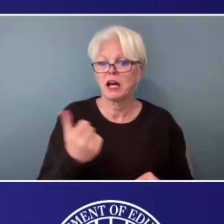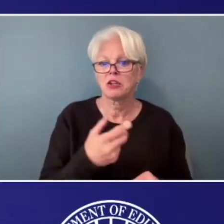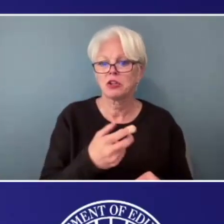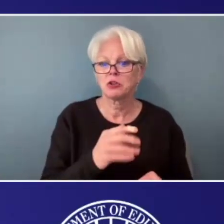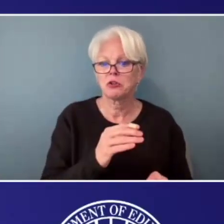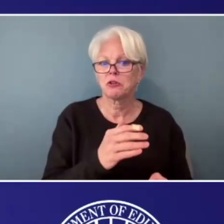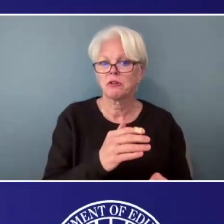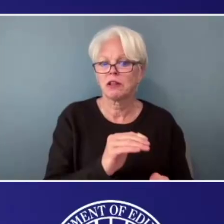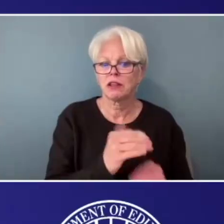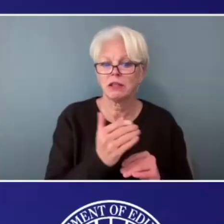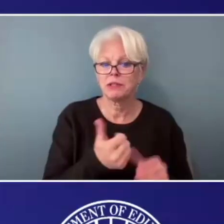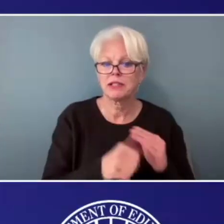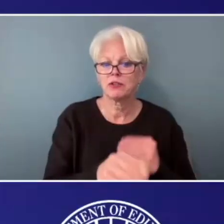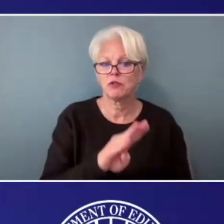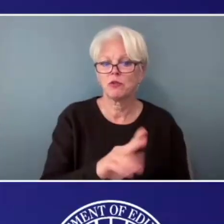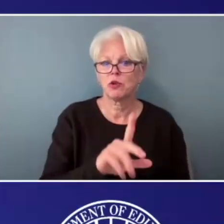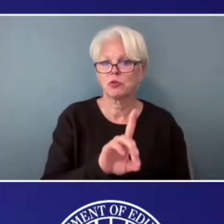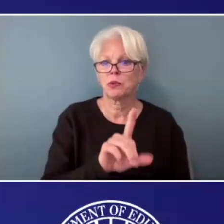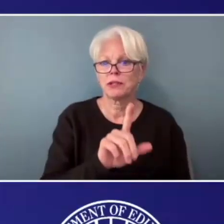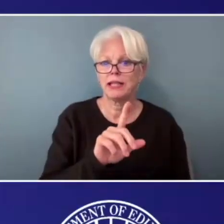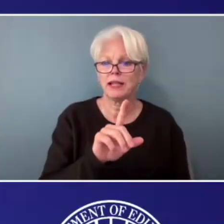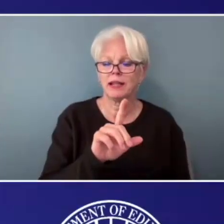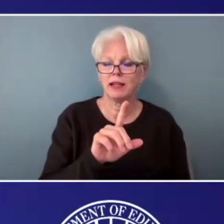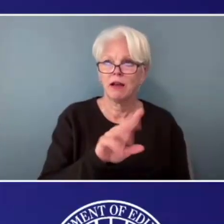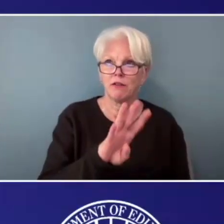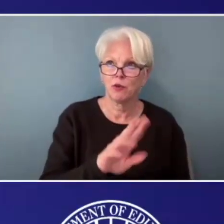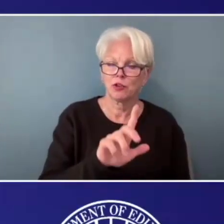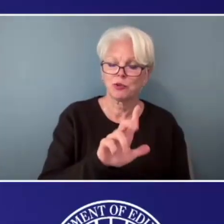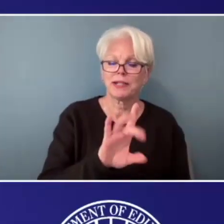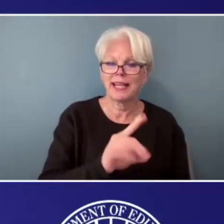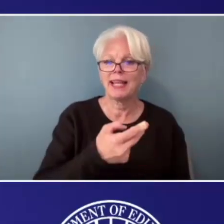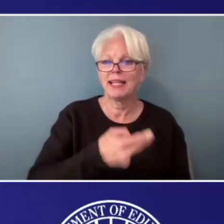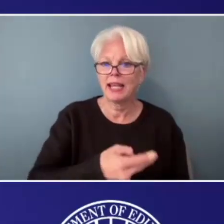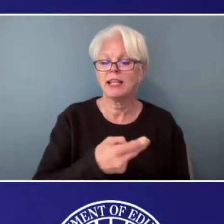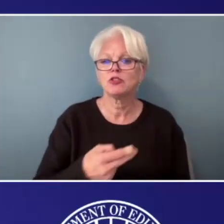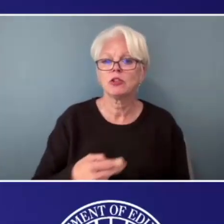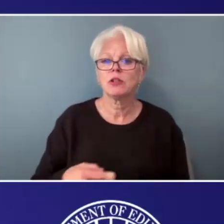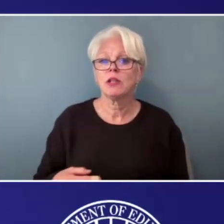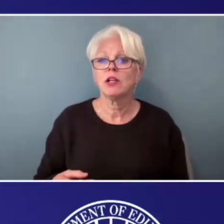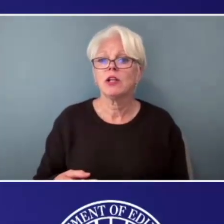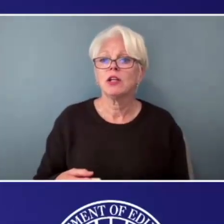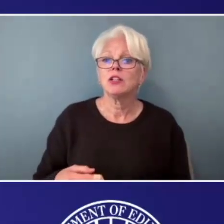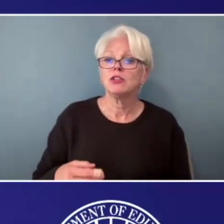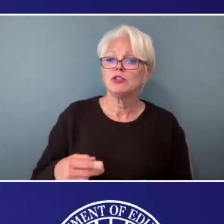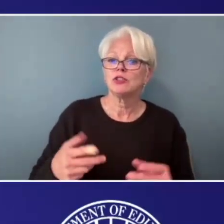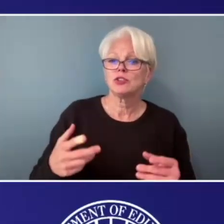I don't think there is a -- to, to Jake's sort of logic in terms of